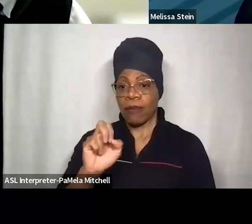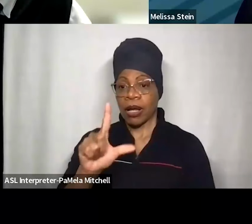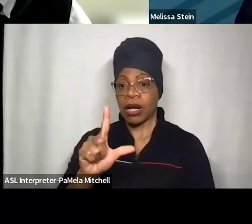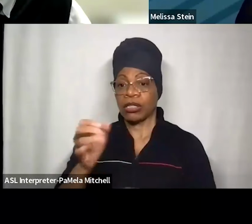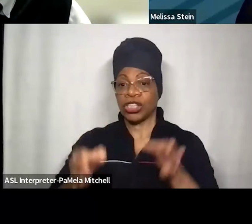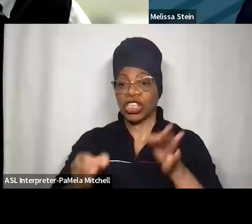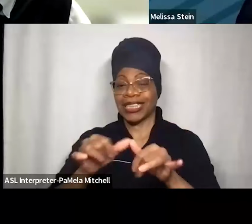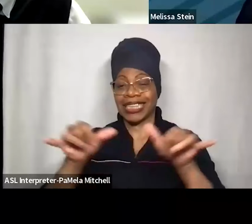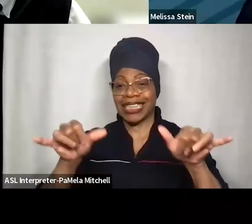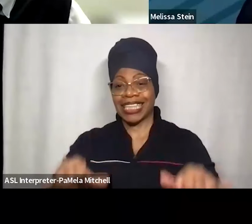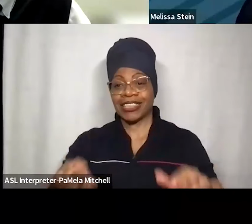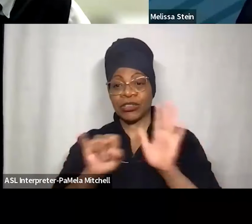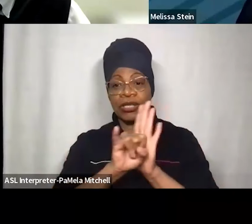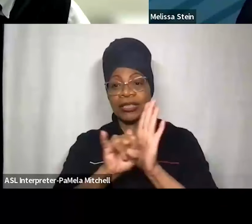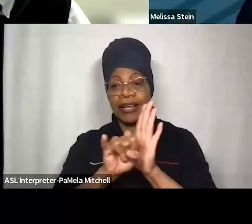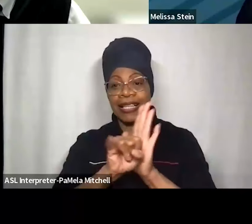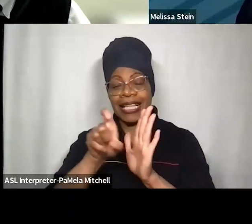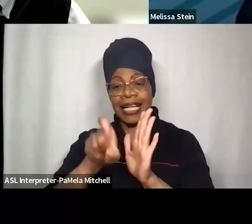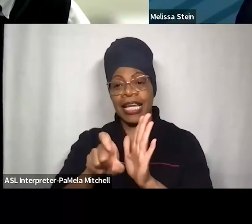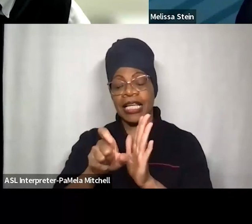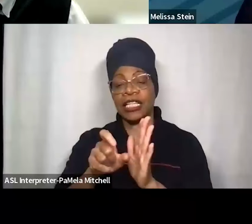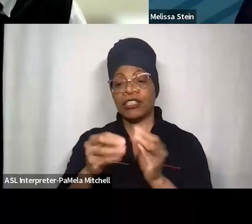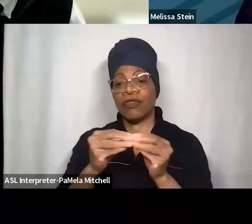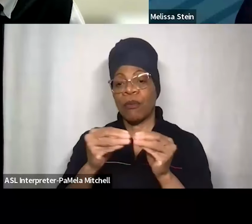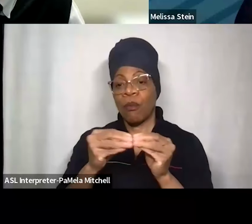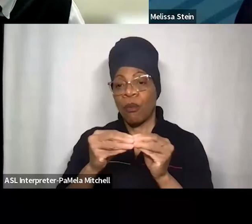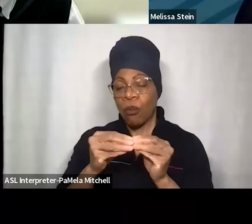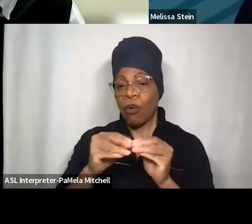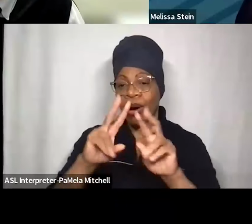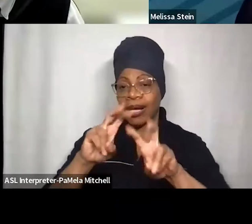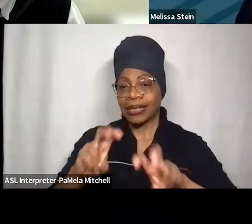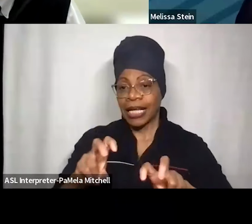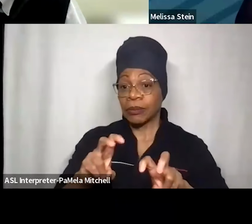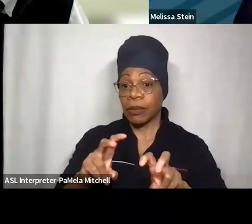for further assessment for substance use disorders. And that includes tobacco, by the way,